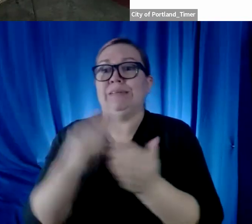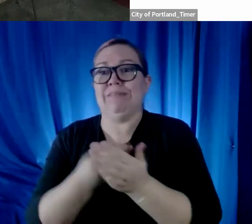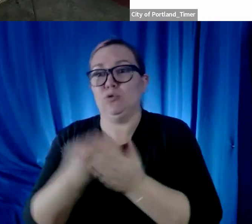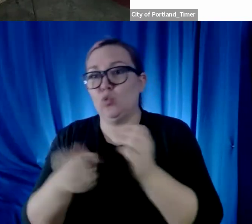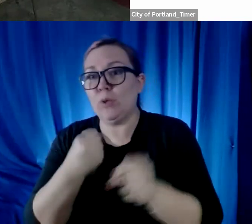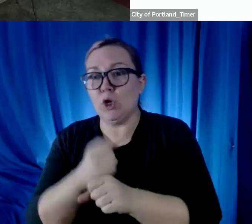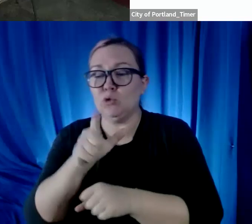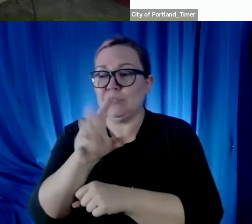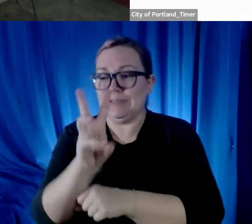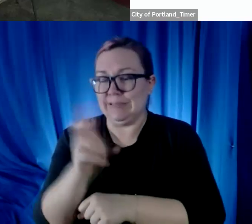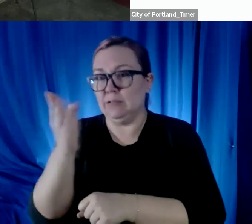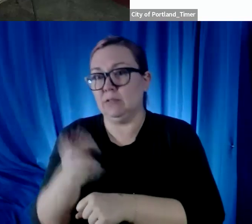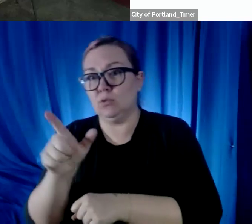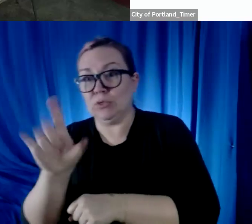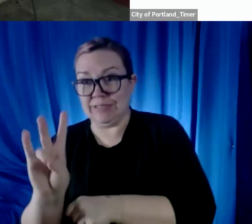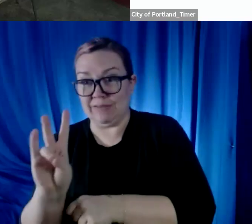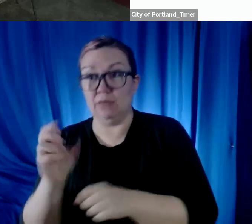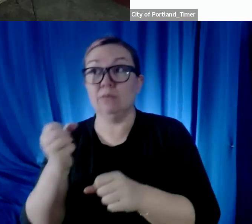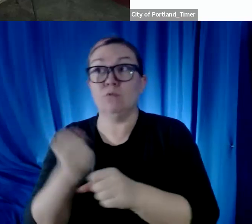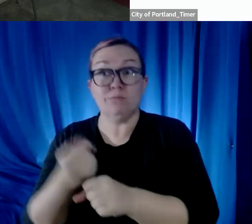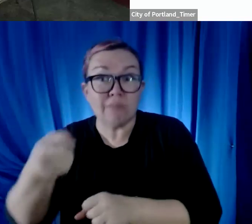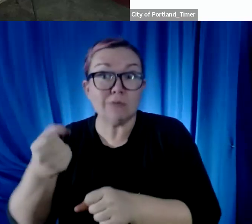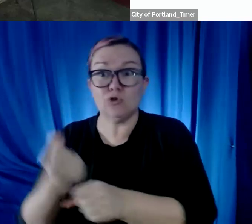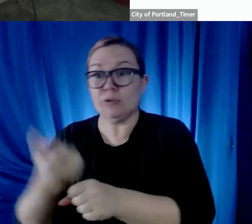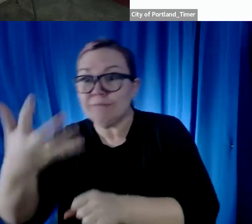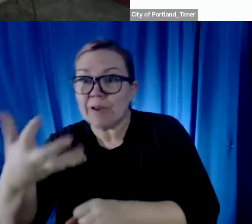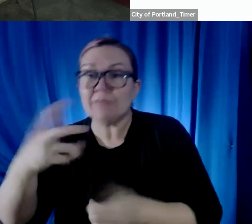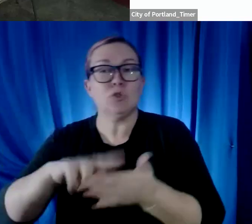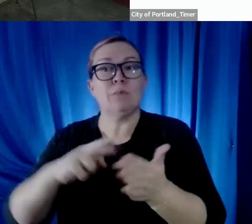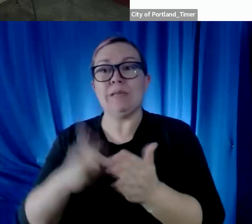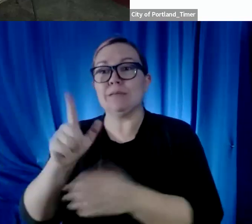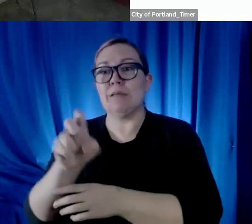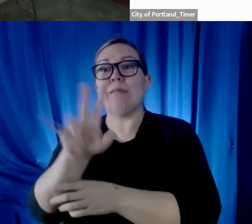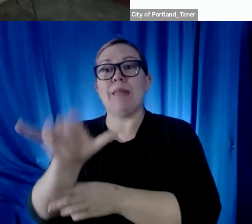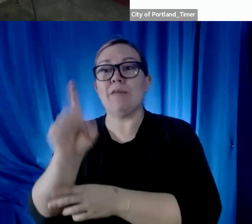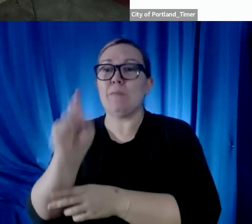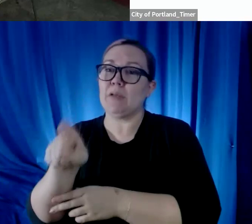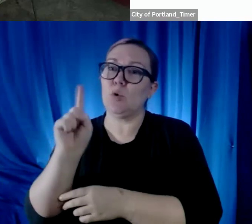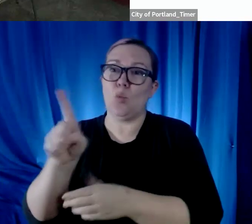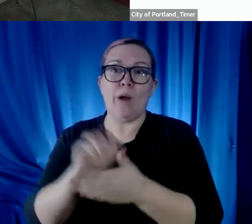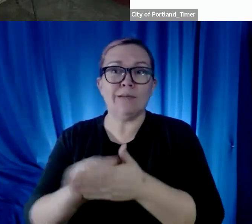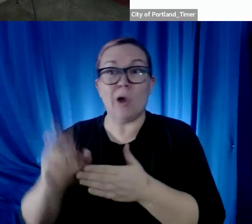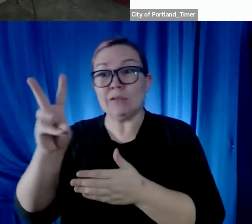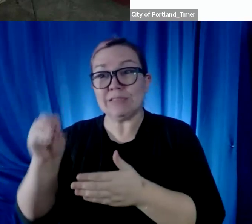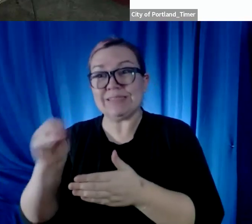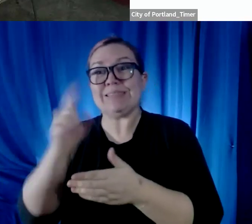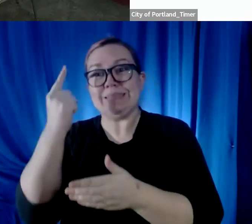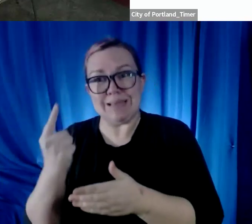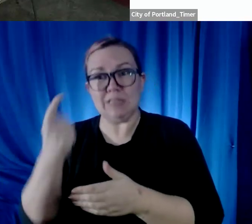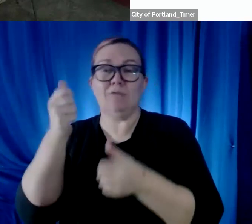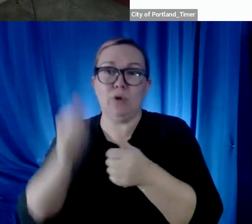To avoid cuts this year and for the next five years, that means the park levy needs to be $1.60 per 1,000 of assessed value.